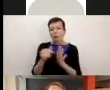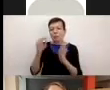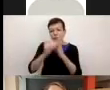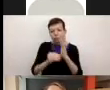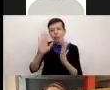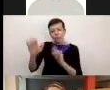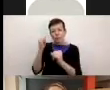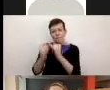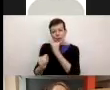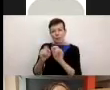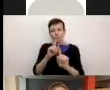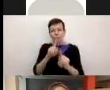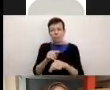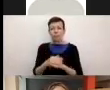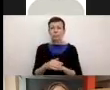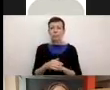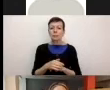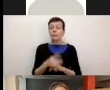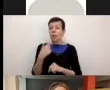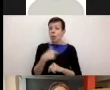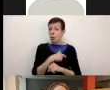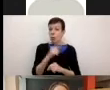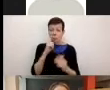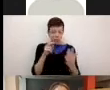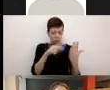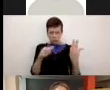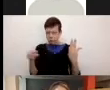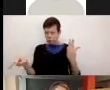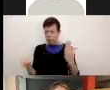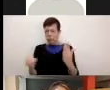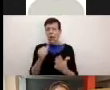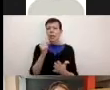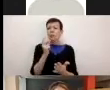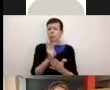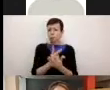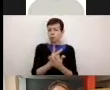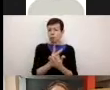We will be reviewing and approving reports and dispersing funds then through March and April.